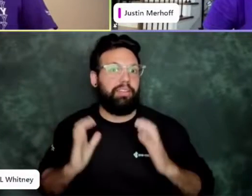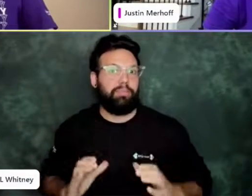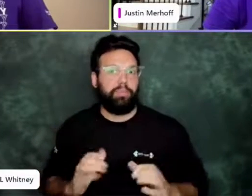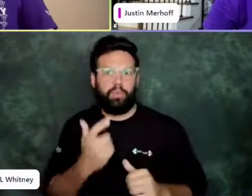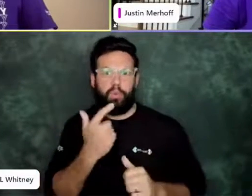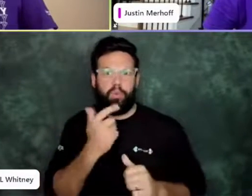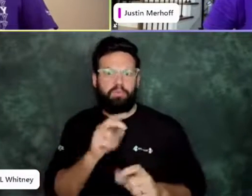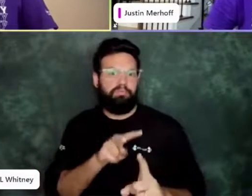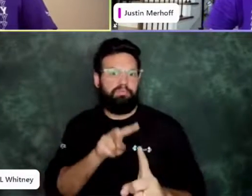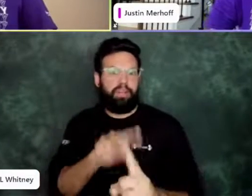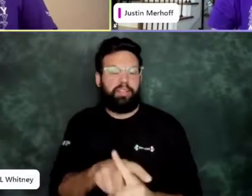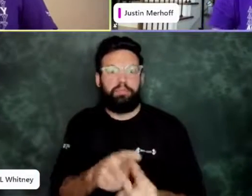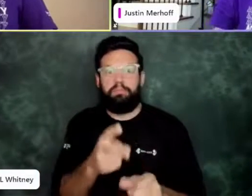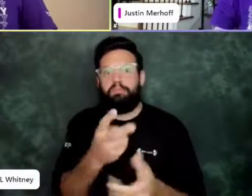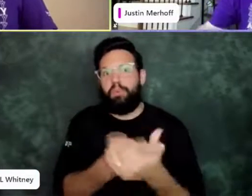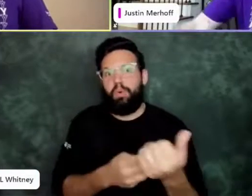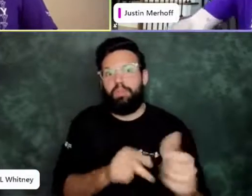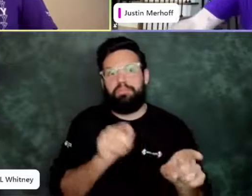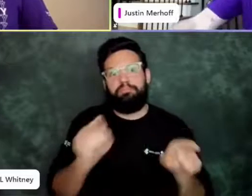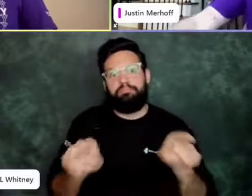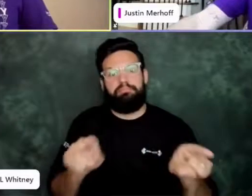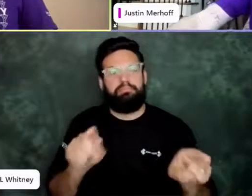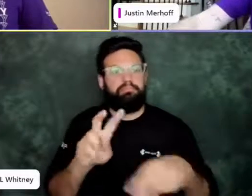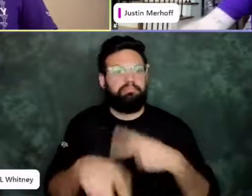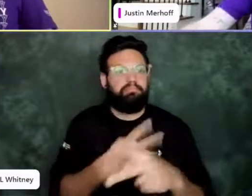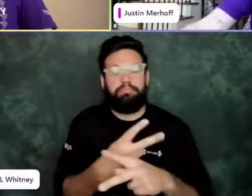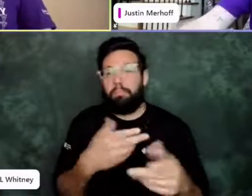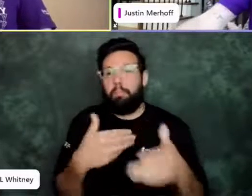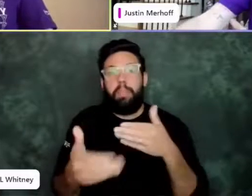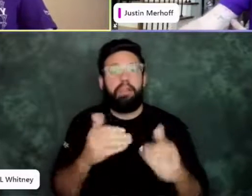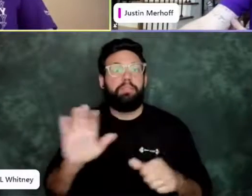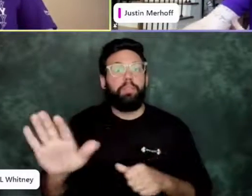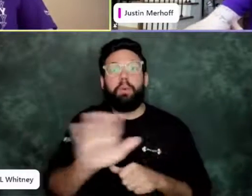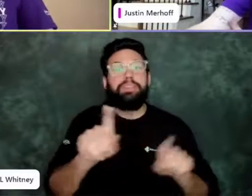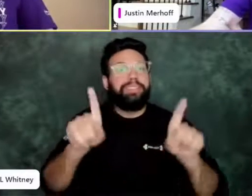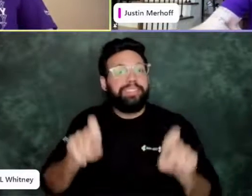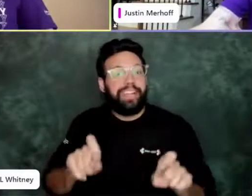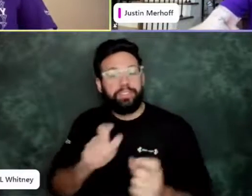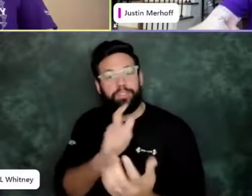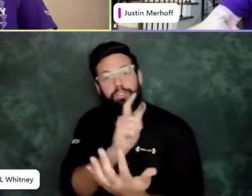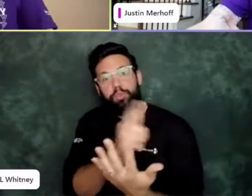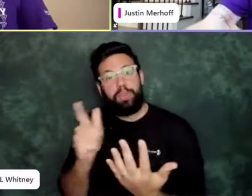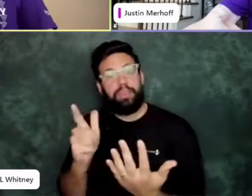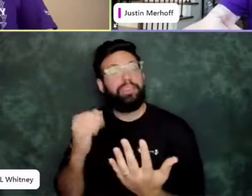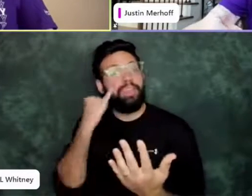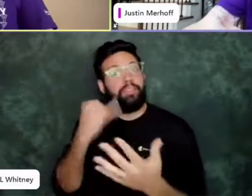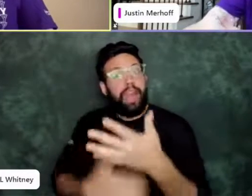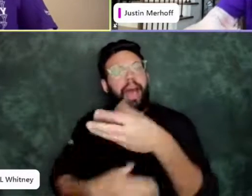Really, I would say like whatever test suite you have, add accessibility to it and you're way better off than you would be otherwise.